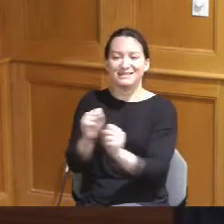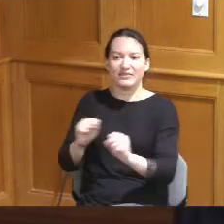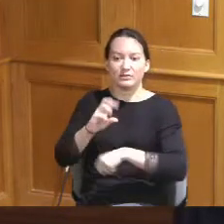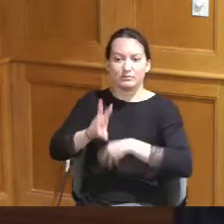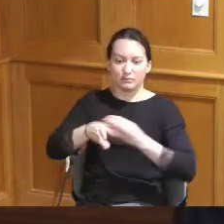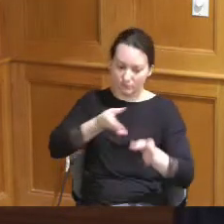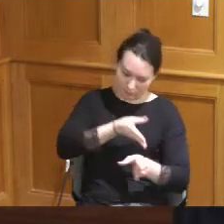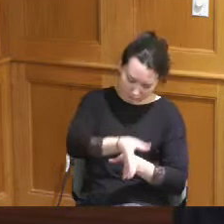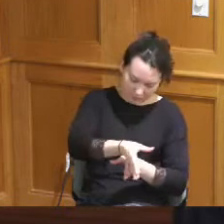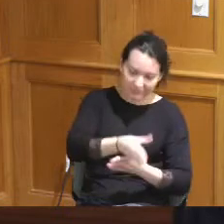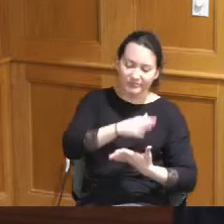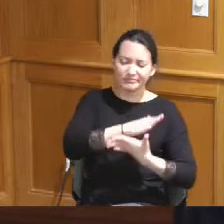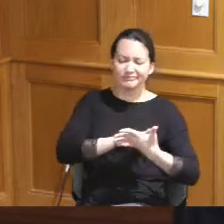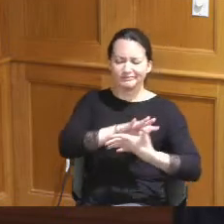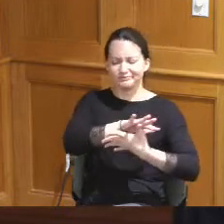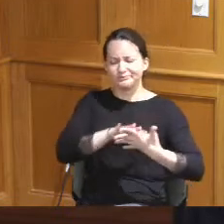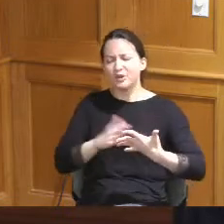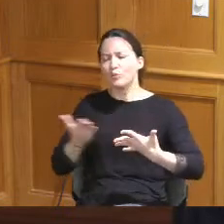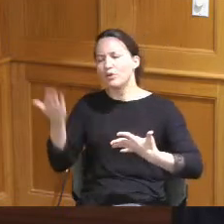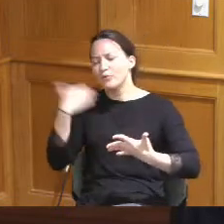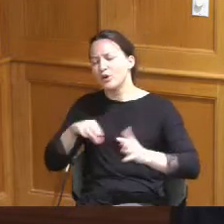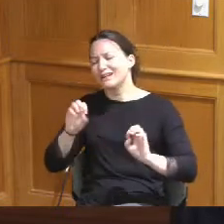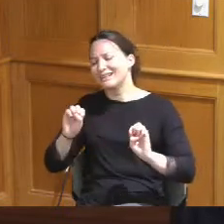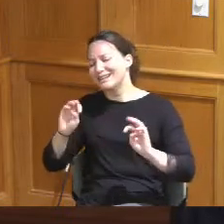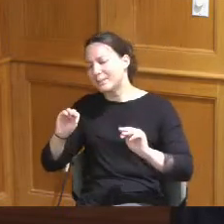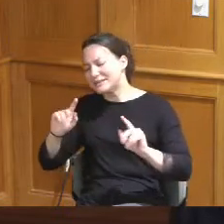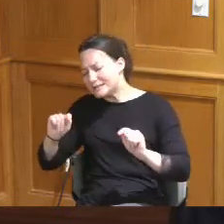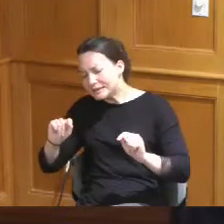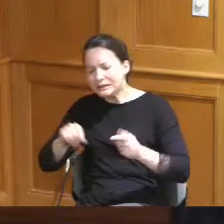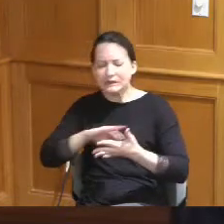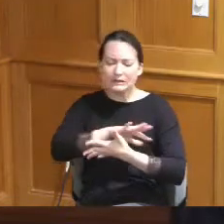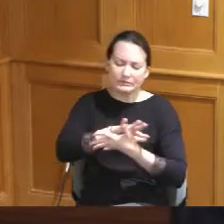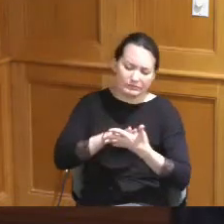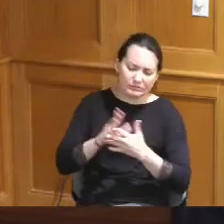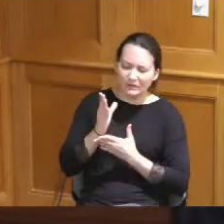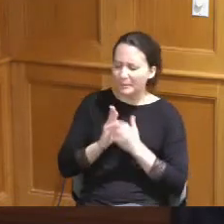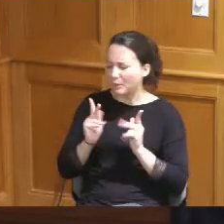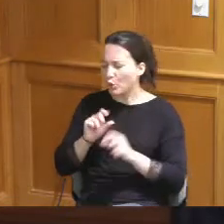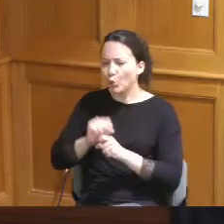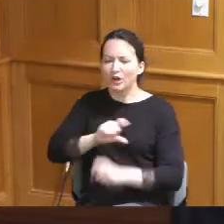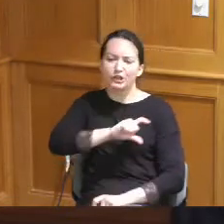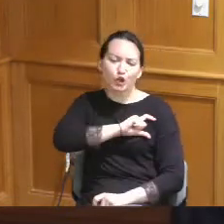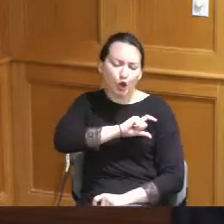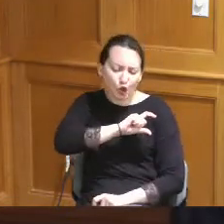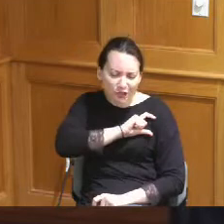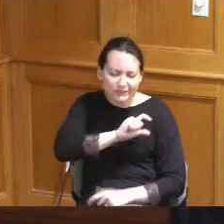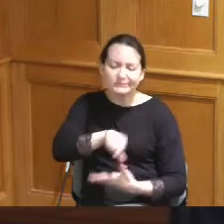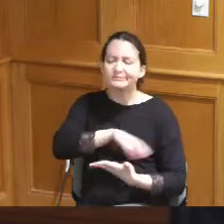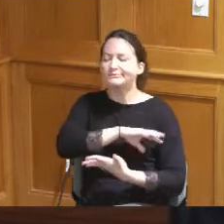were some former EMTs there were folks that worked security another operations so all that